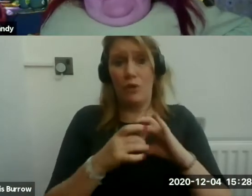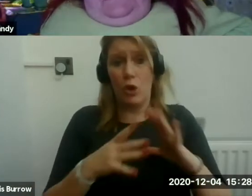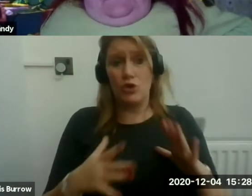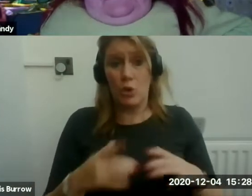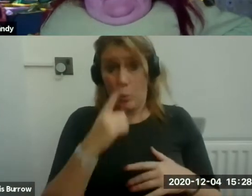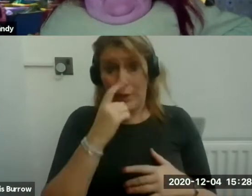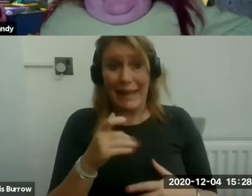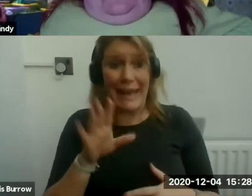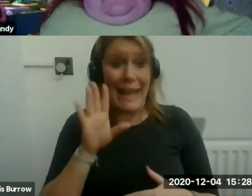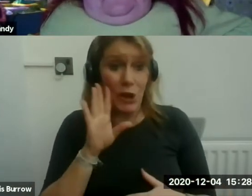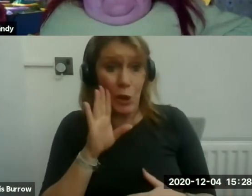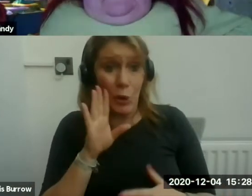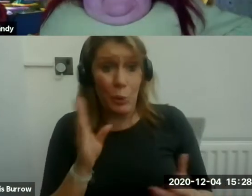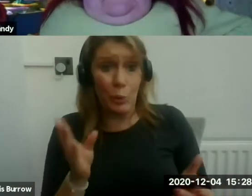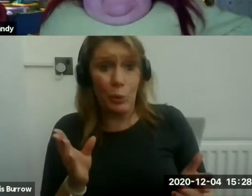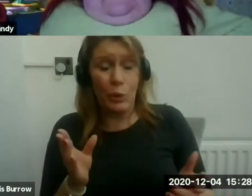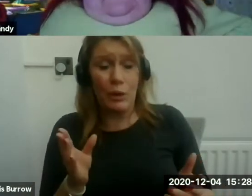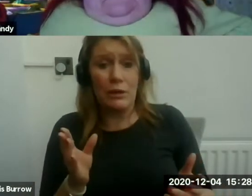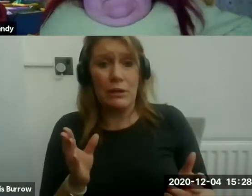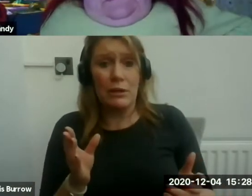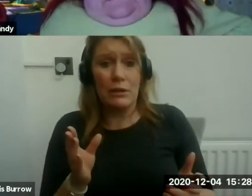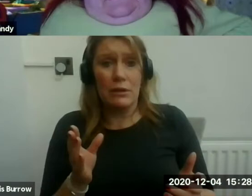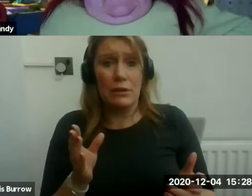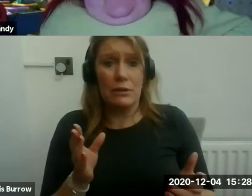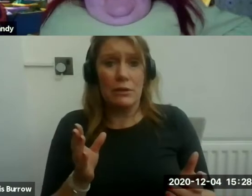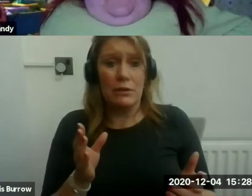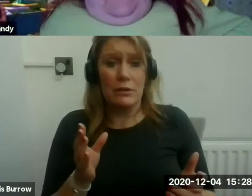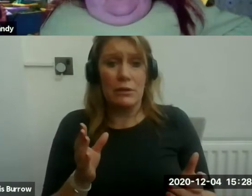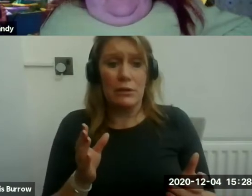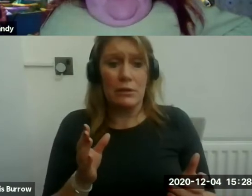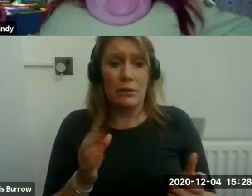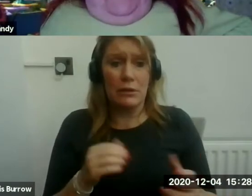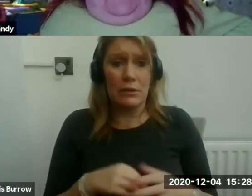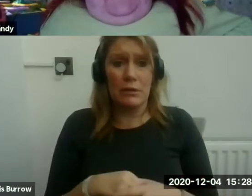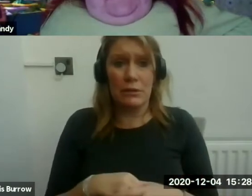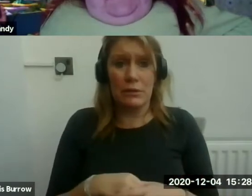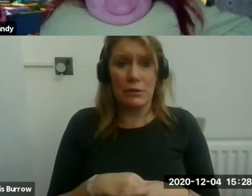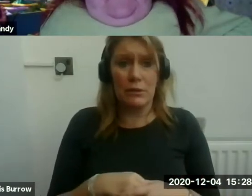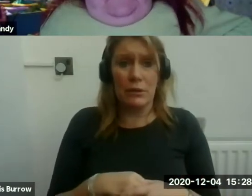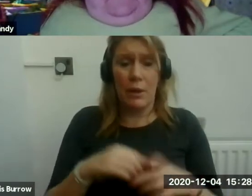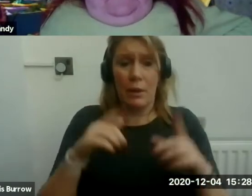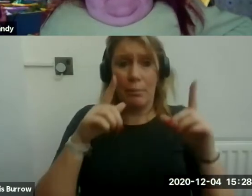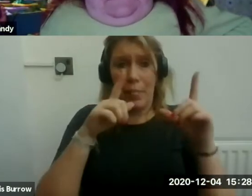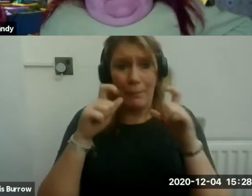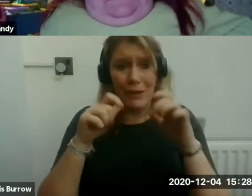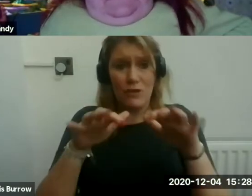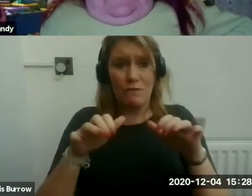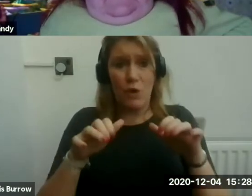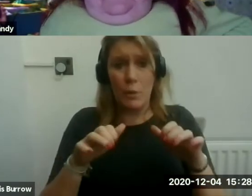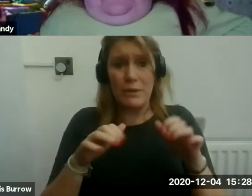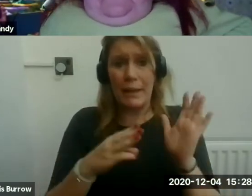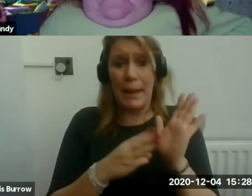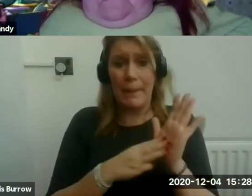We can hear you now. The